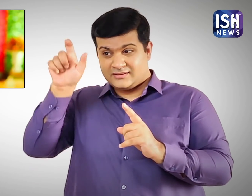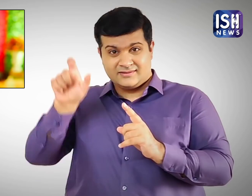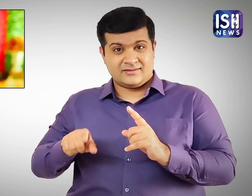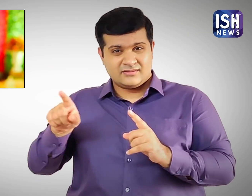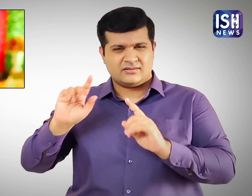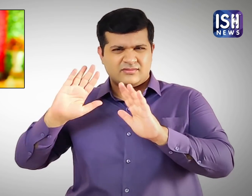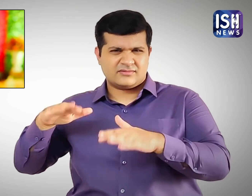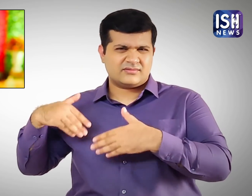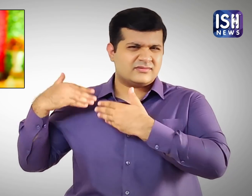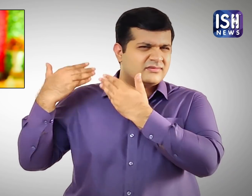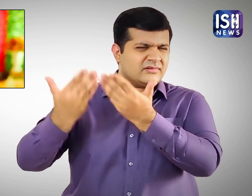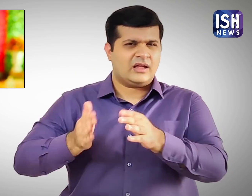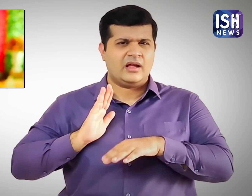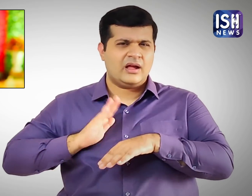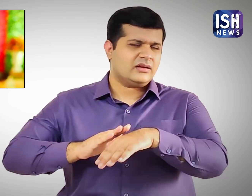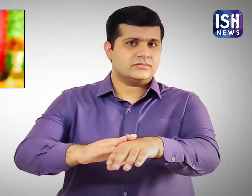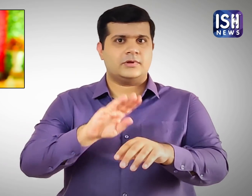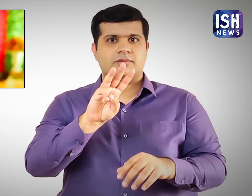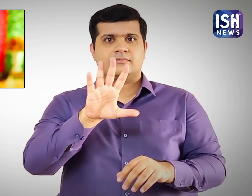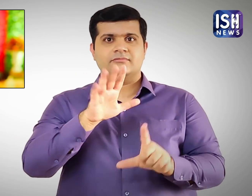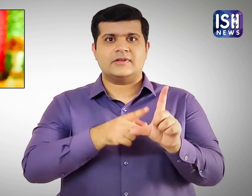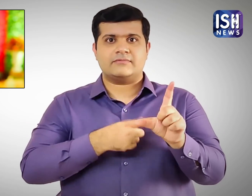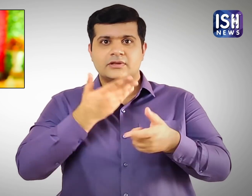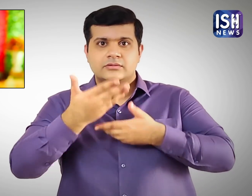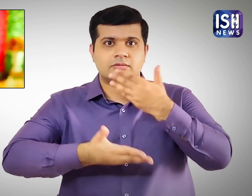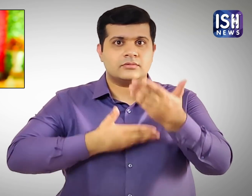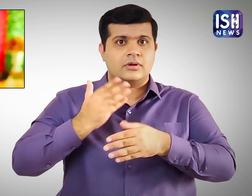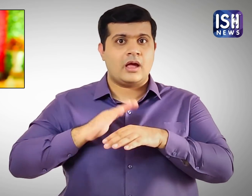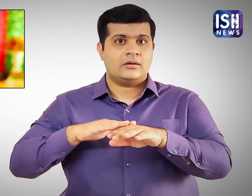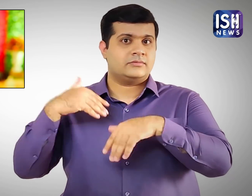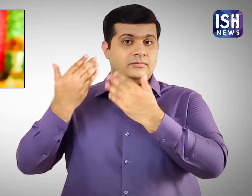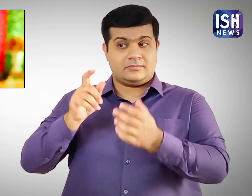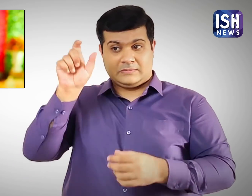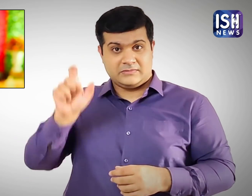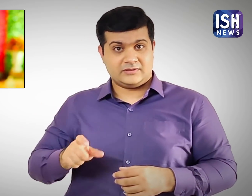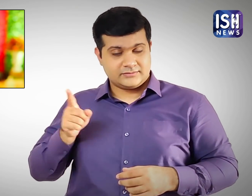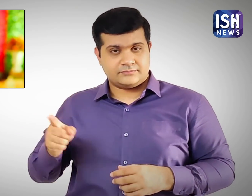She has been an educator for 35 years.